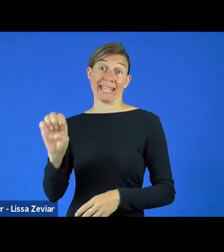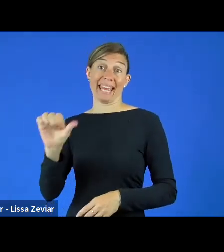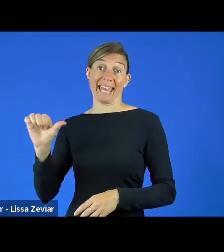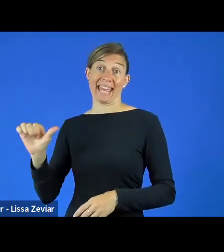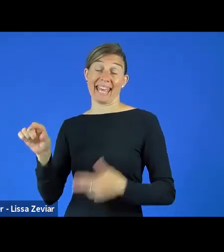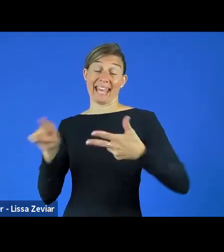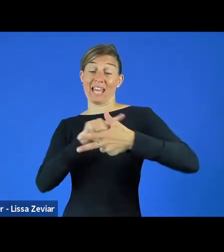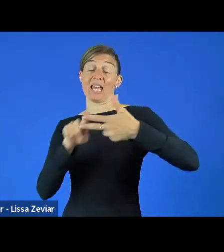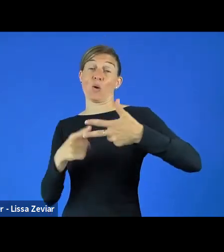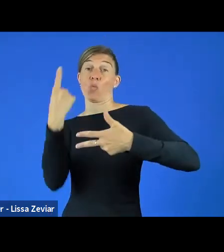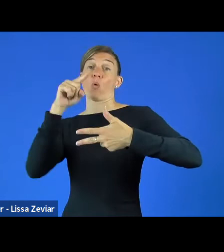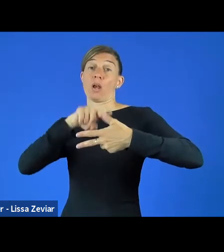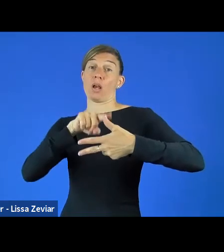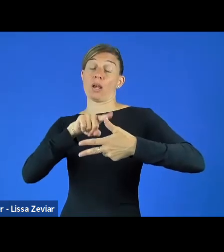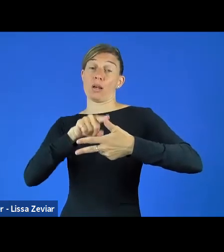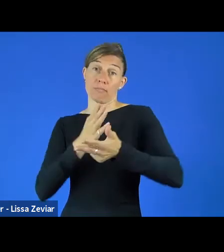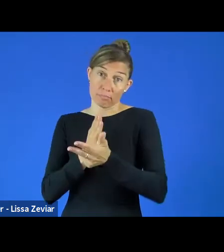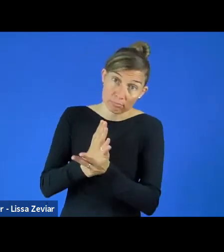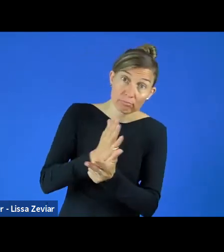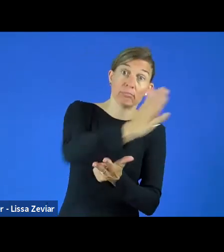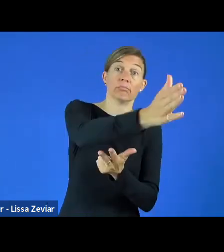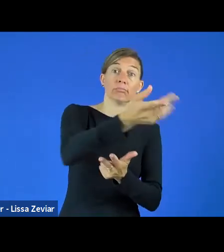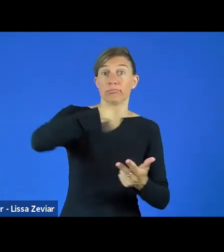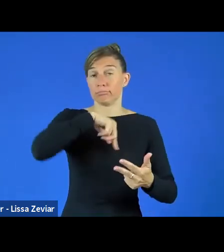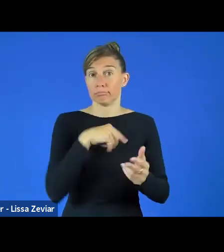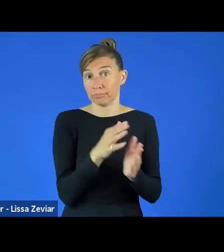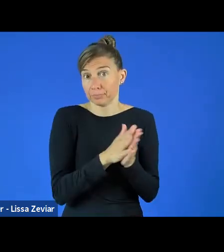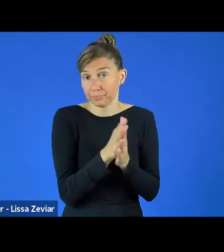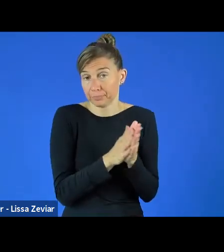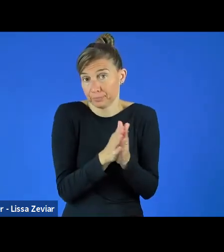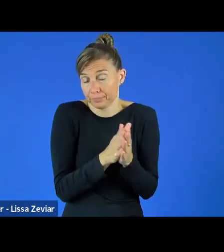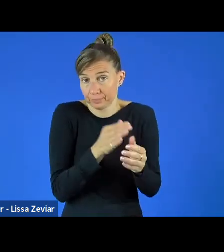that SAGA is interested in for this period.